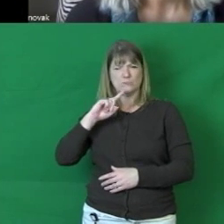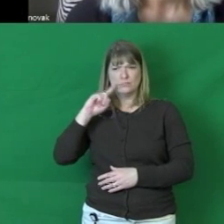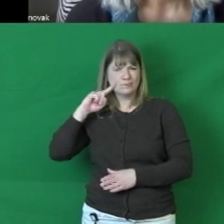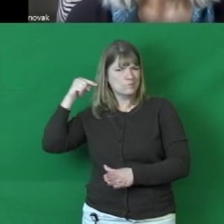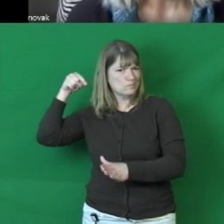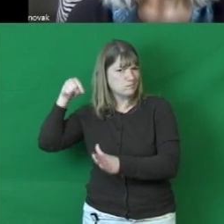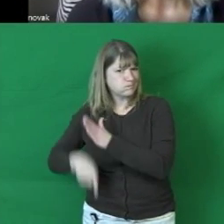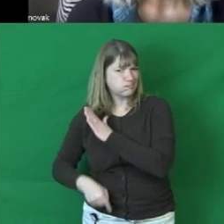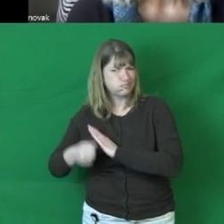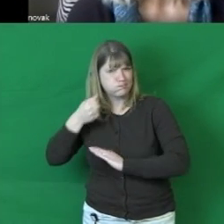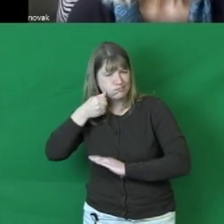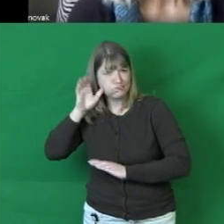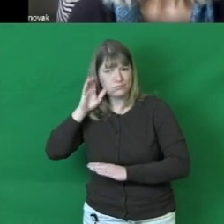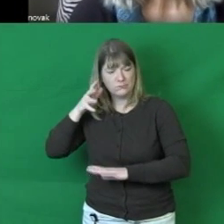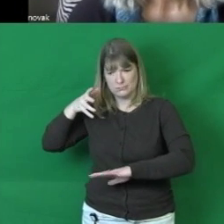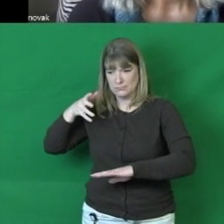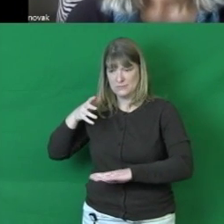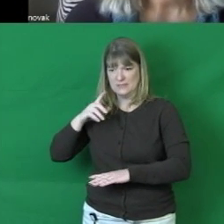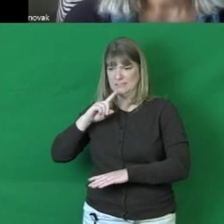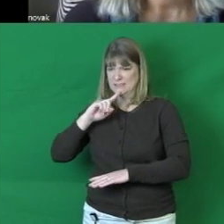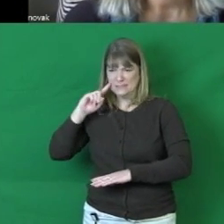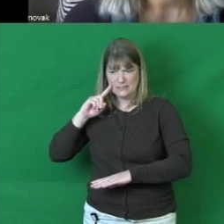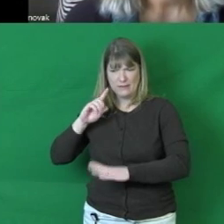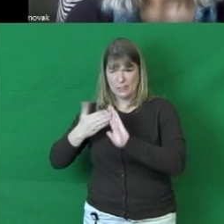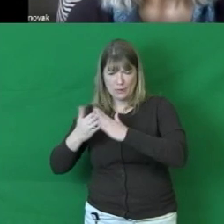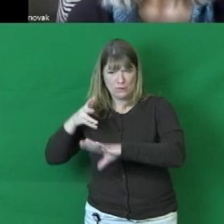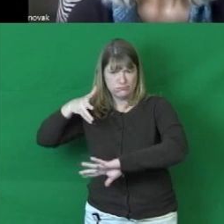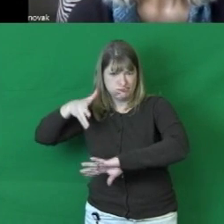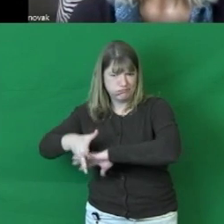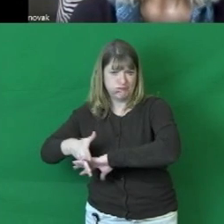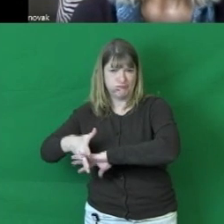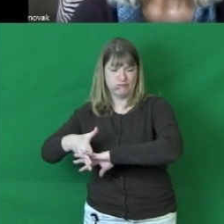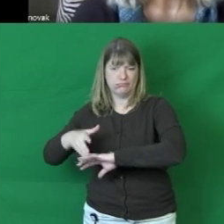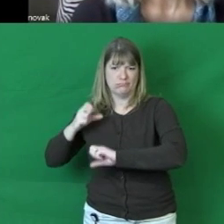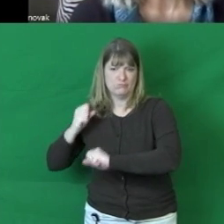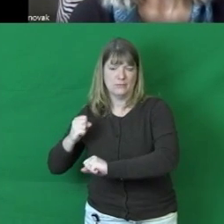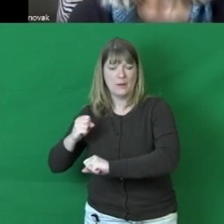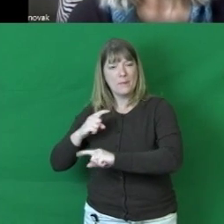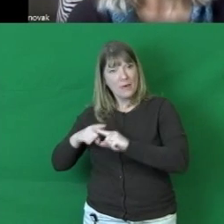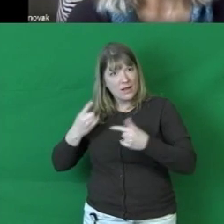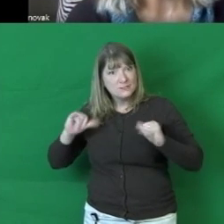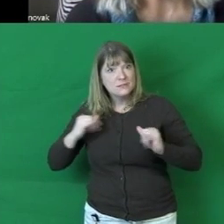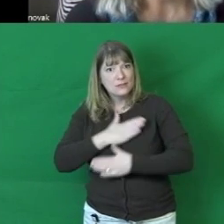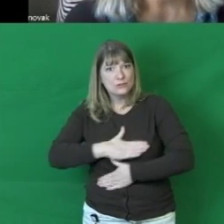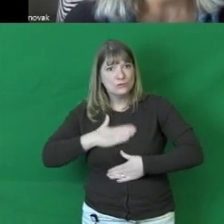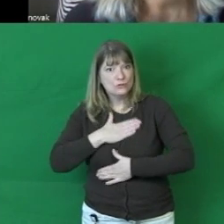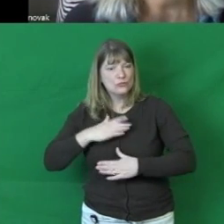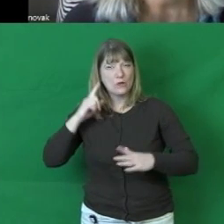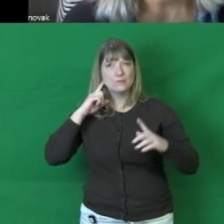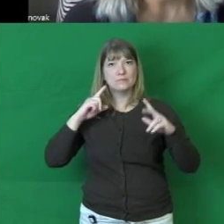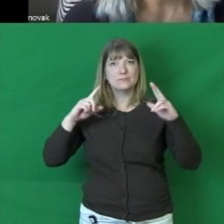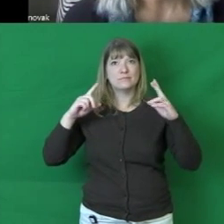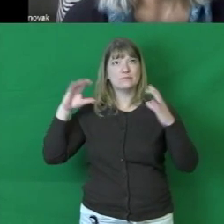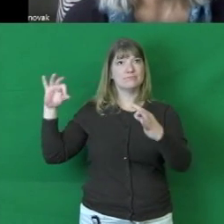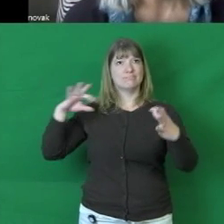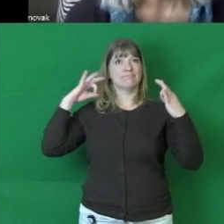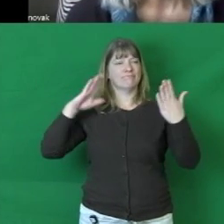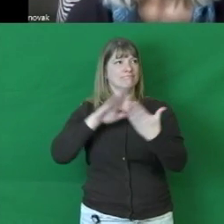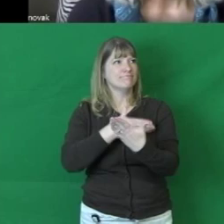individuals, who are rooted in the Deaf community, but still enjoy any type of feedback they get from music.